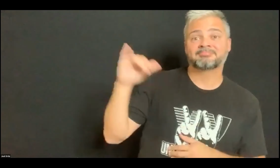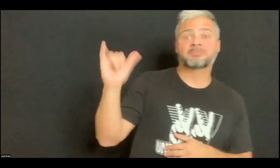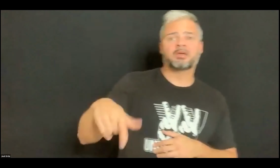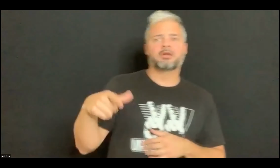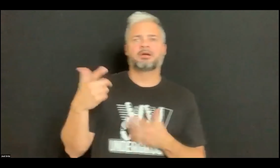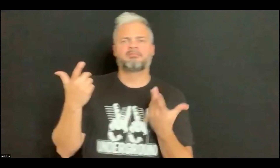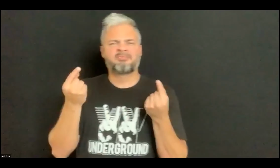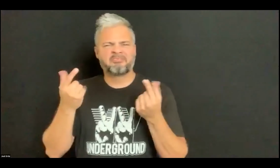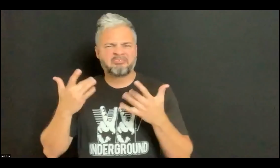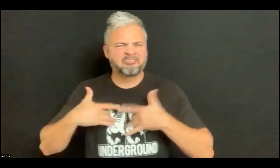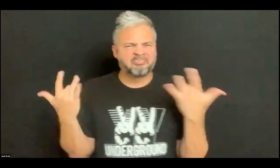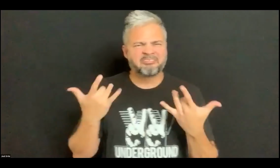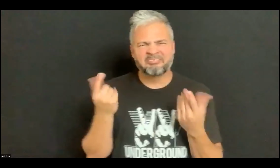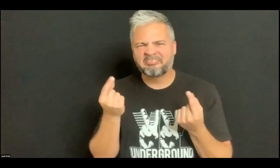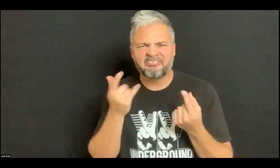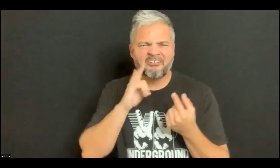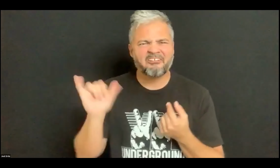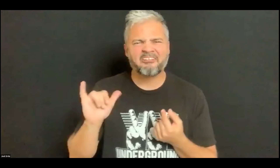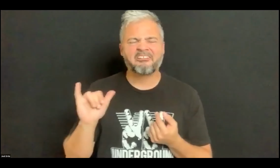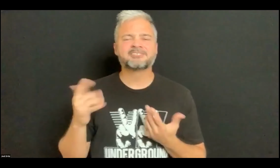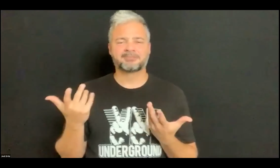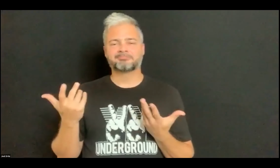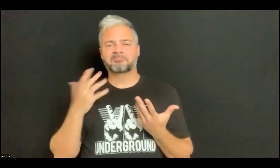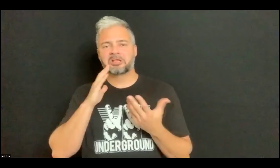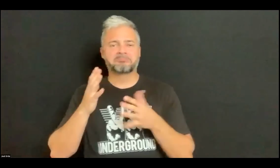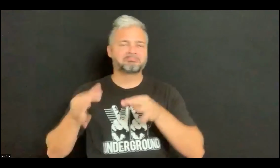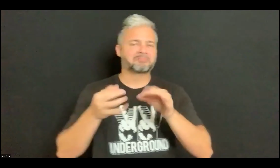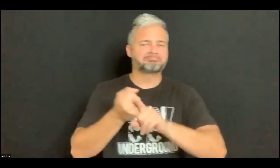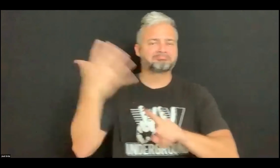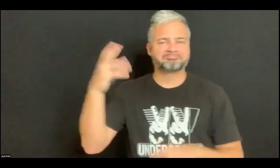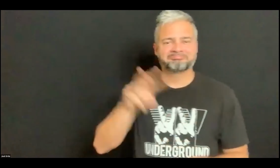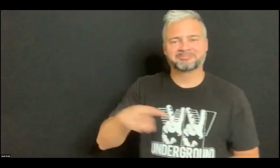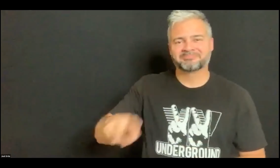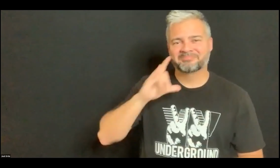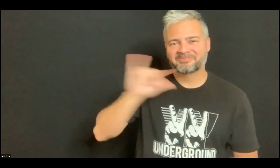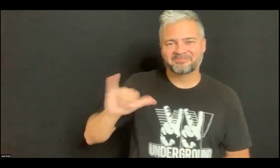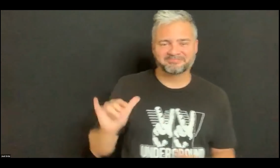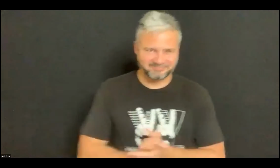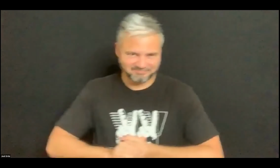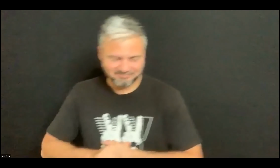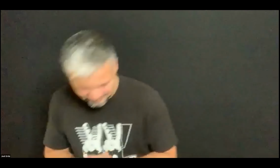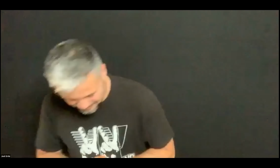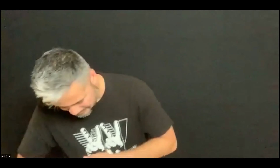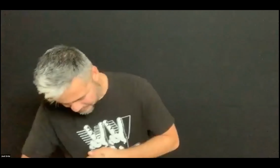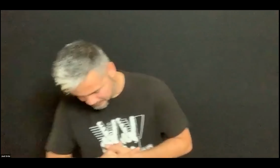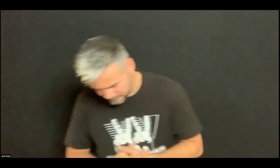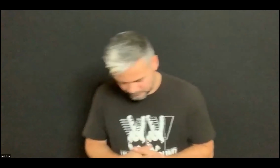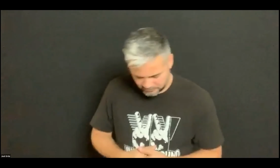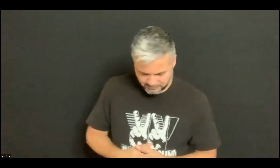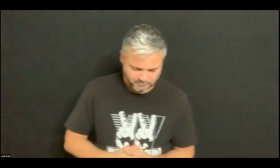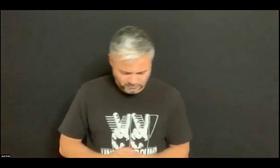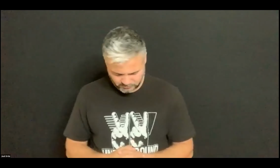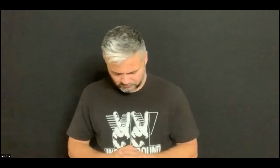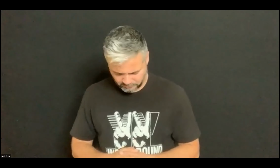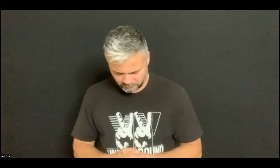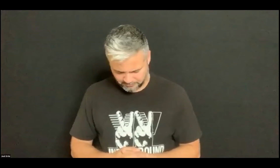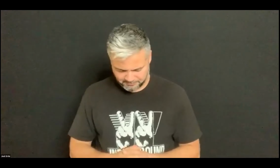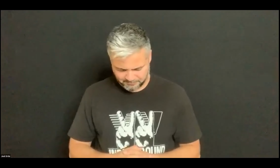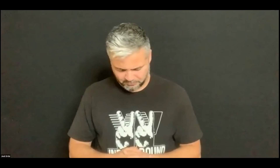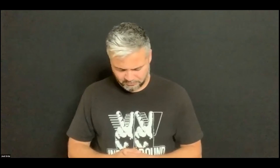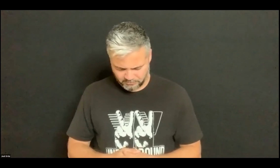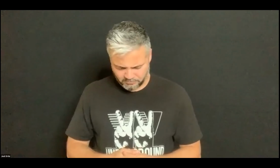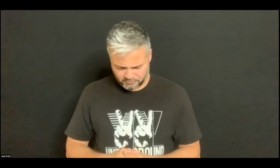And what happens in this event, you're going to see what it looks like. And here we go.